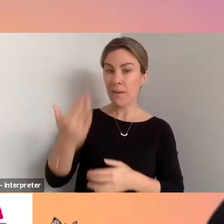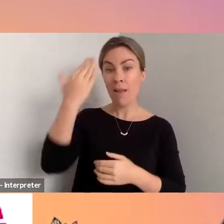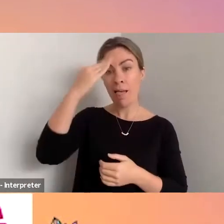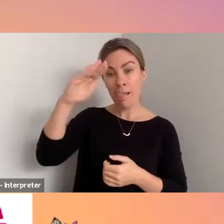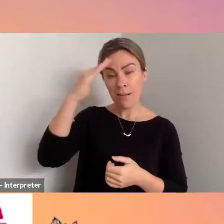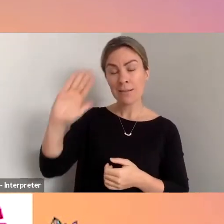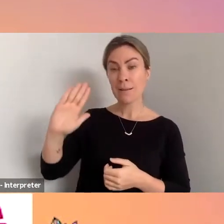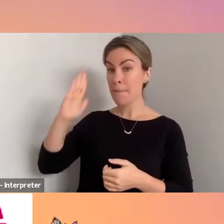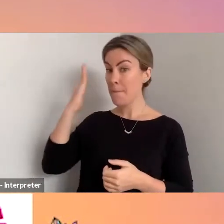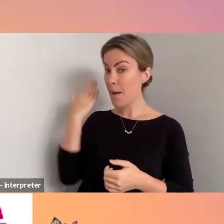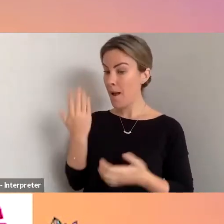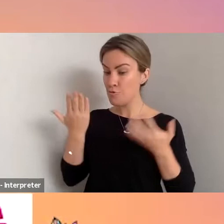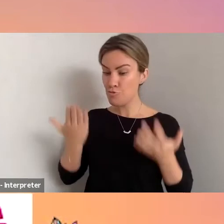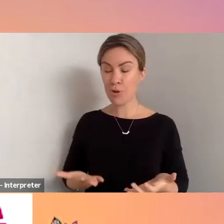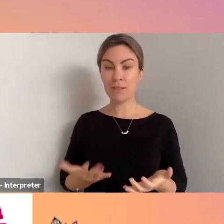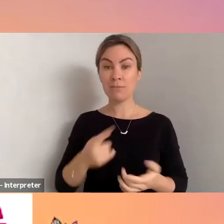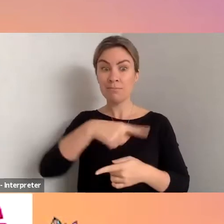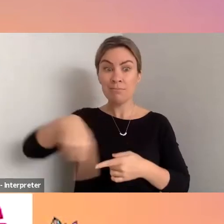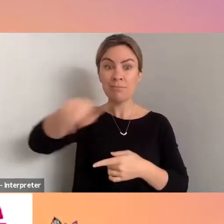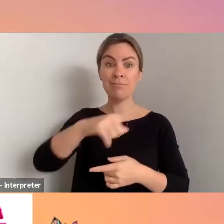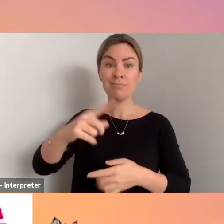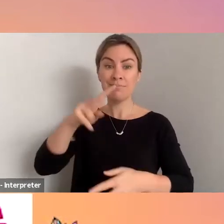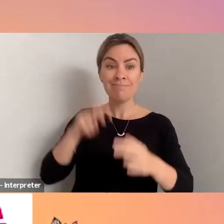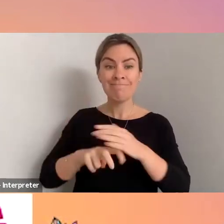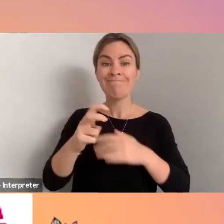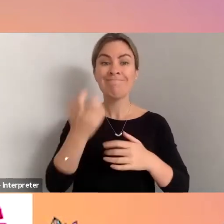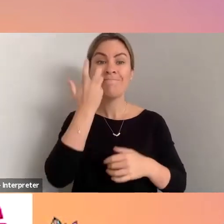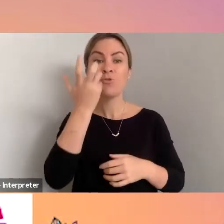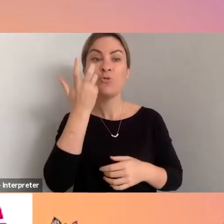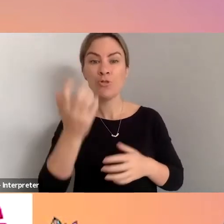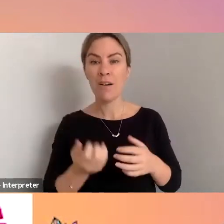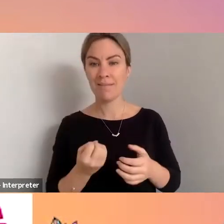wonderful elders who are emerging.